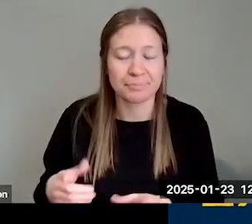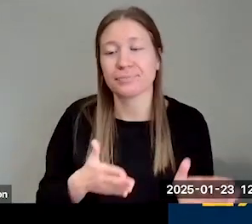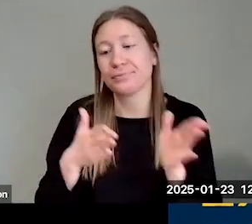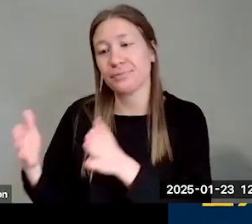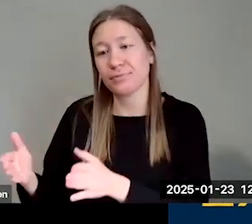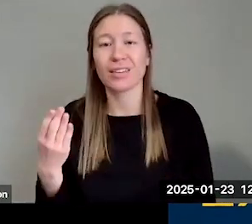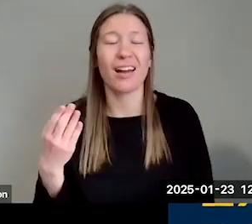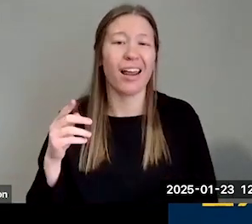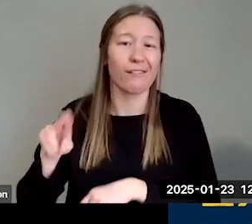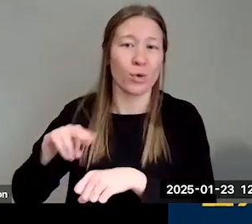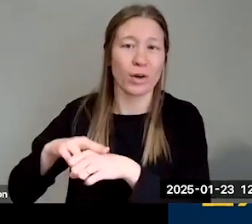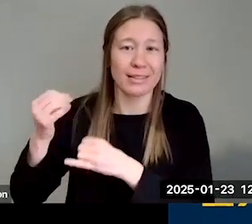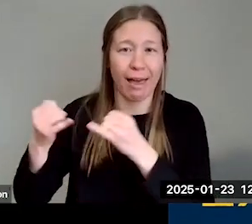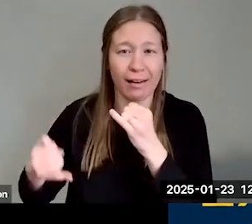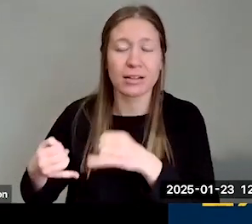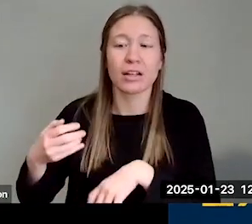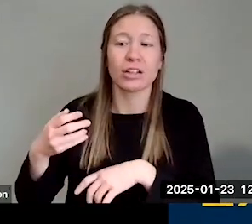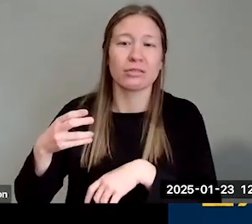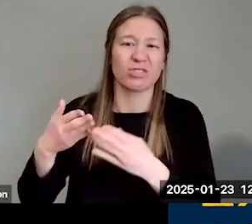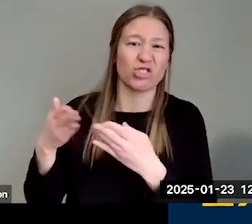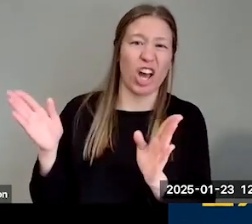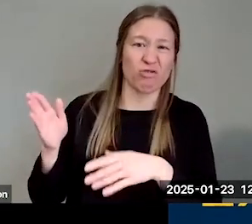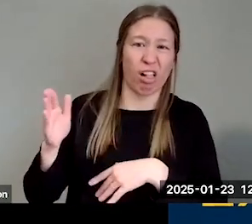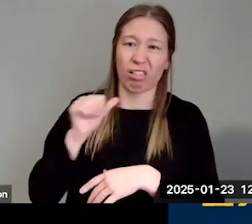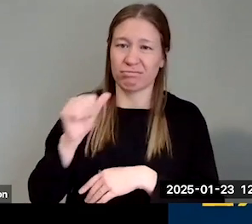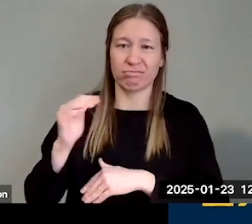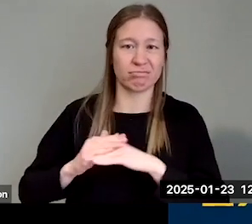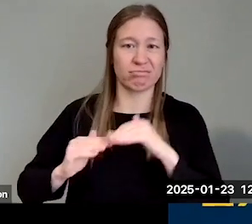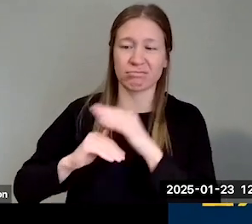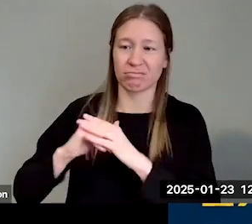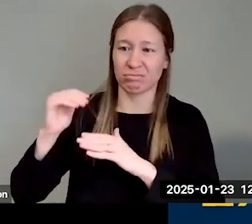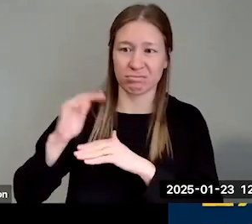things did not go the same for them as it did before disclosure was made.